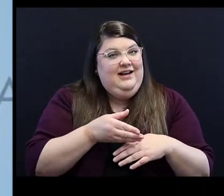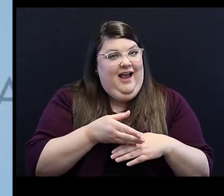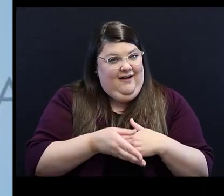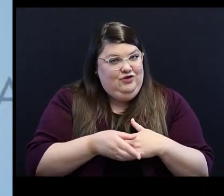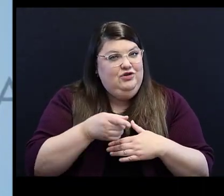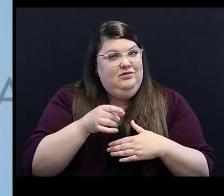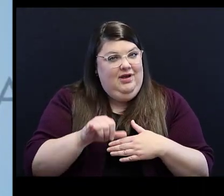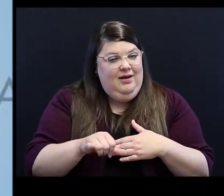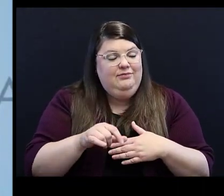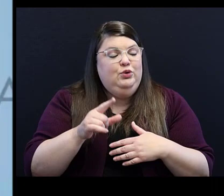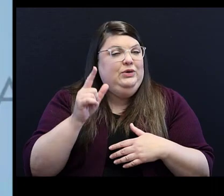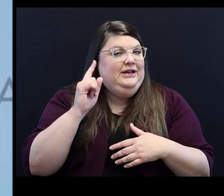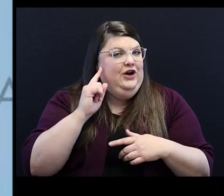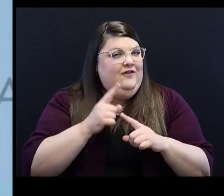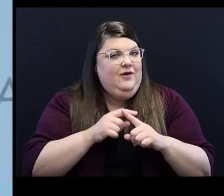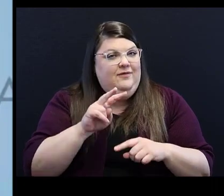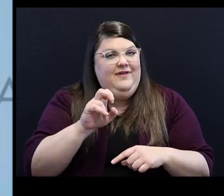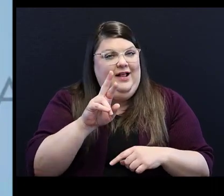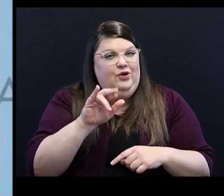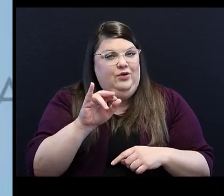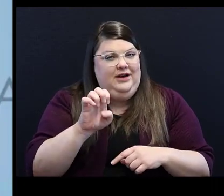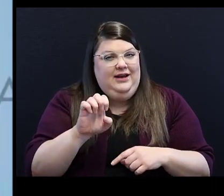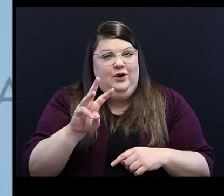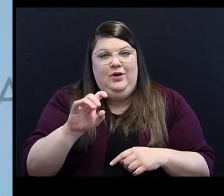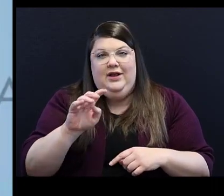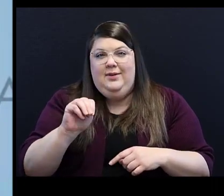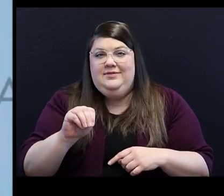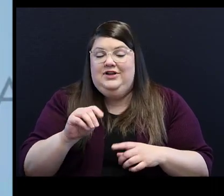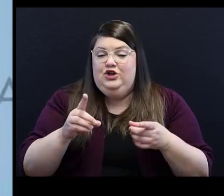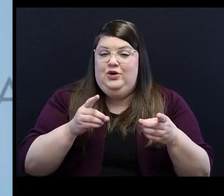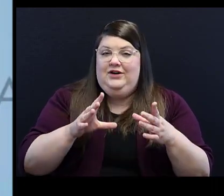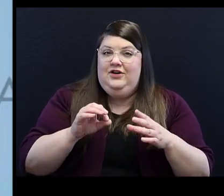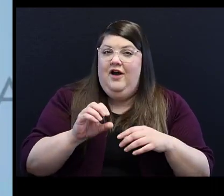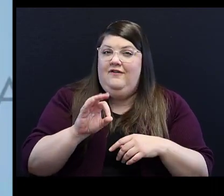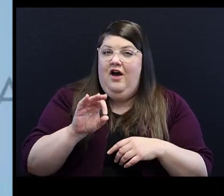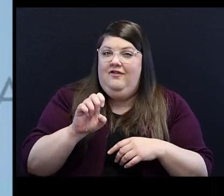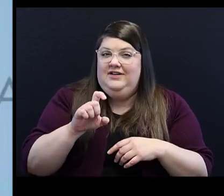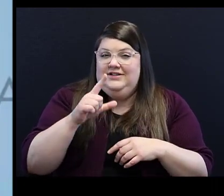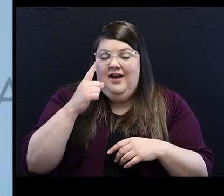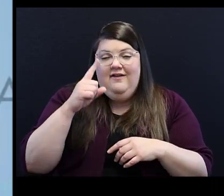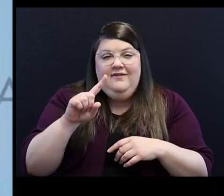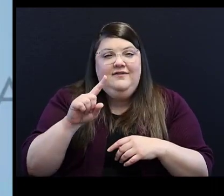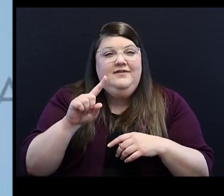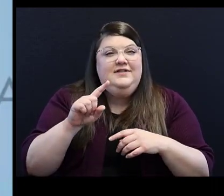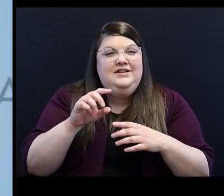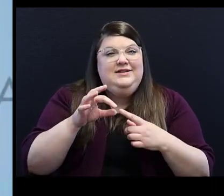Valerie Williams, Director of the Office of Special Education and Rehabilitative Services,